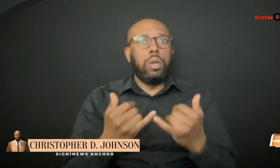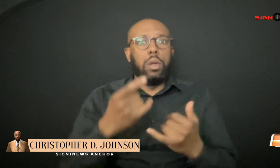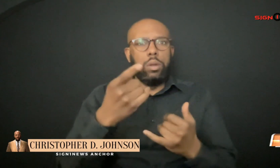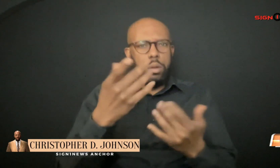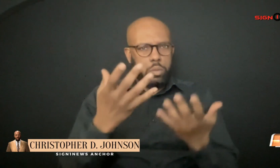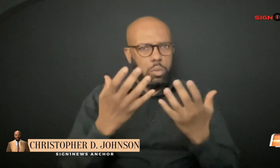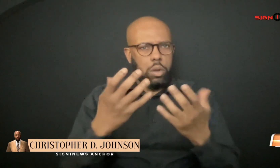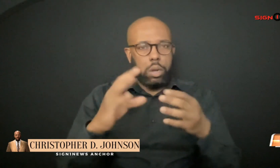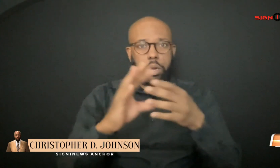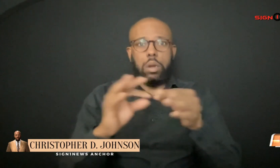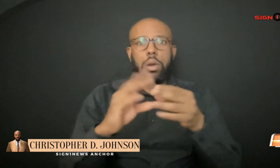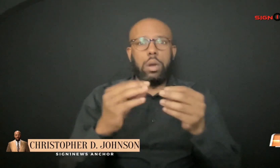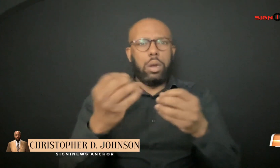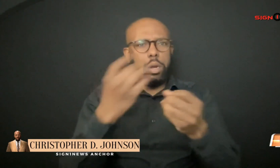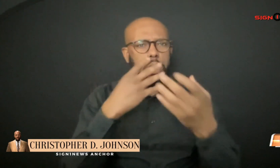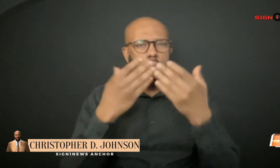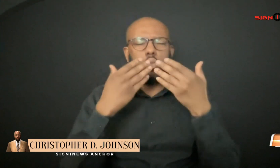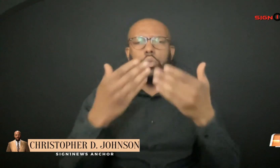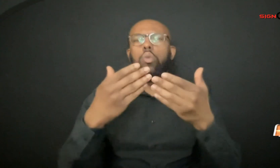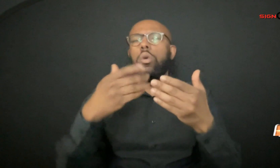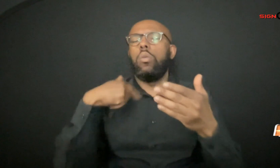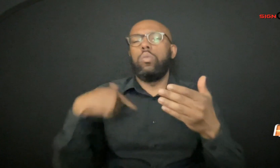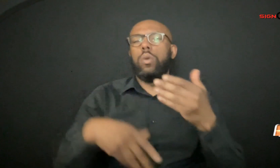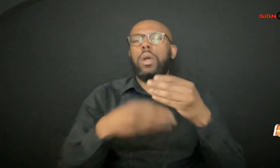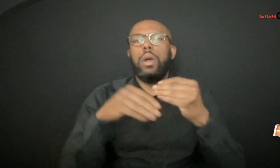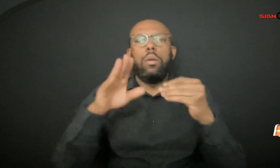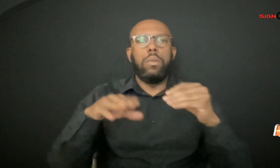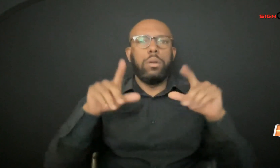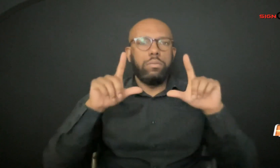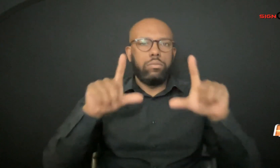here's a quick look at the top trending stories making headlines today if you post